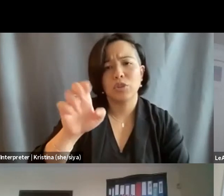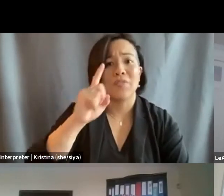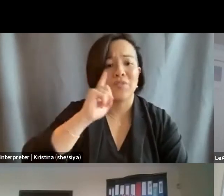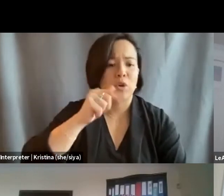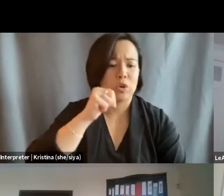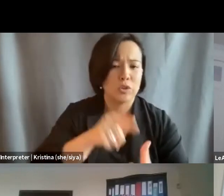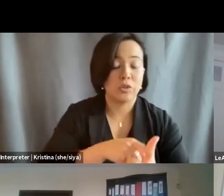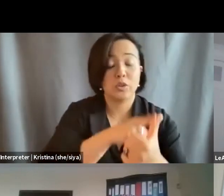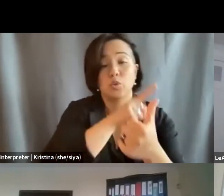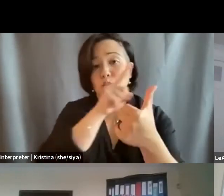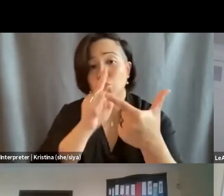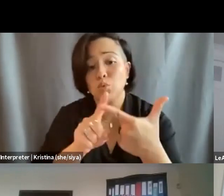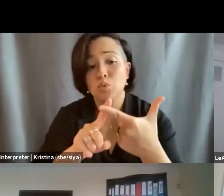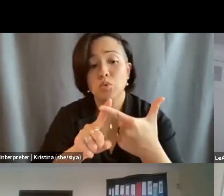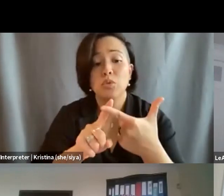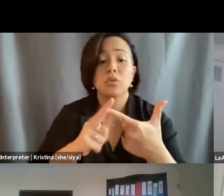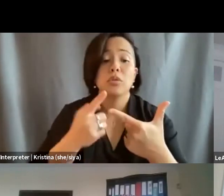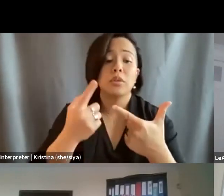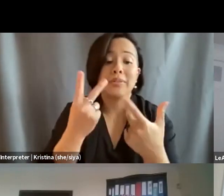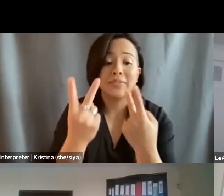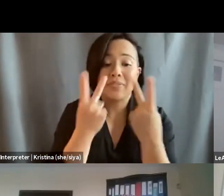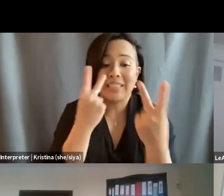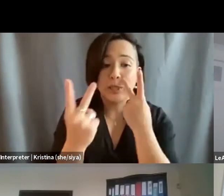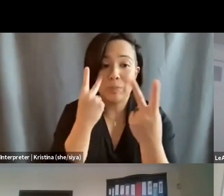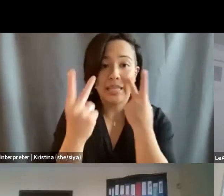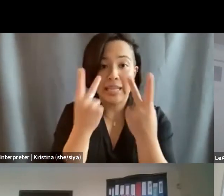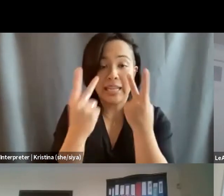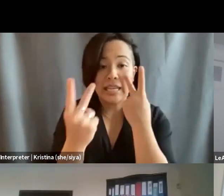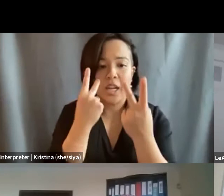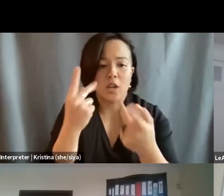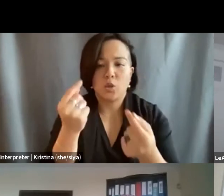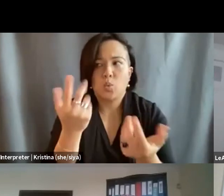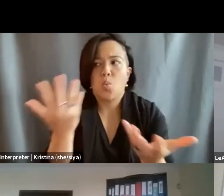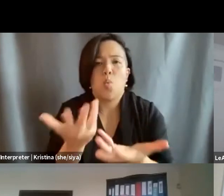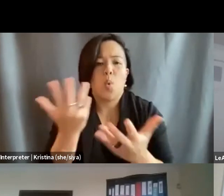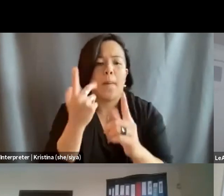Two: visibility, to what extent are your agencies